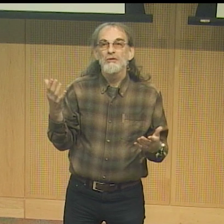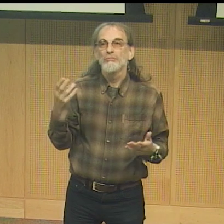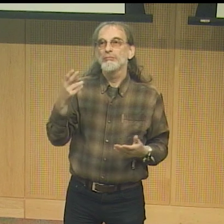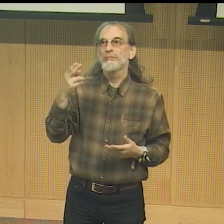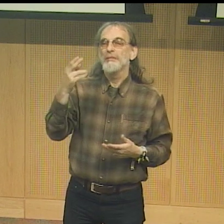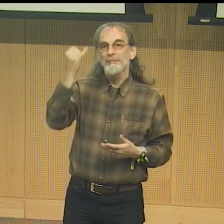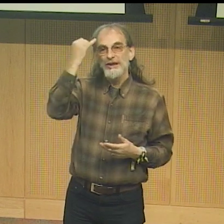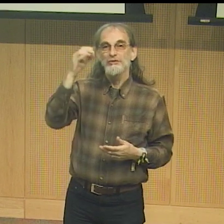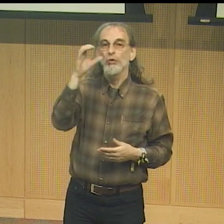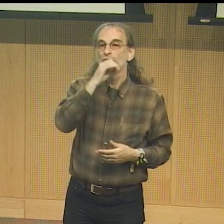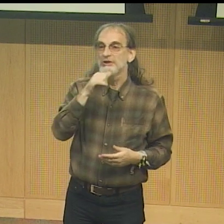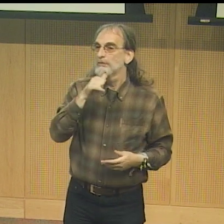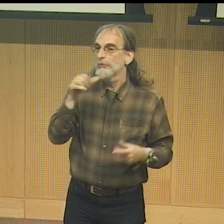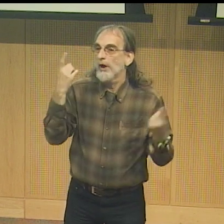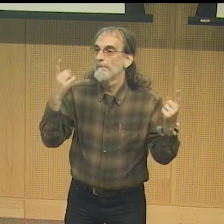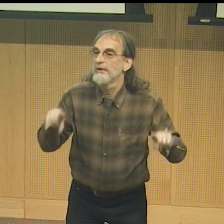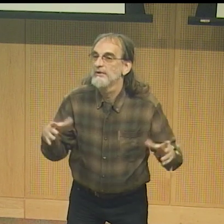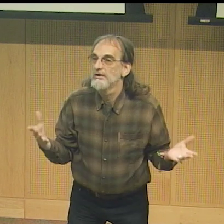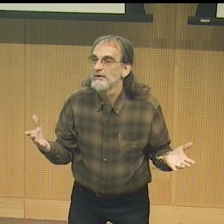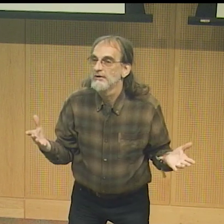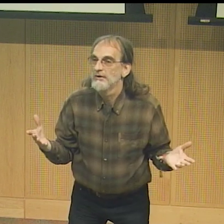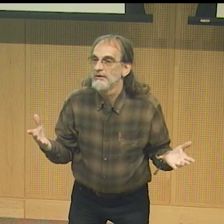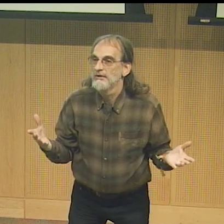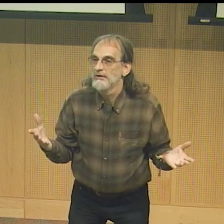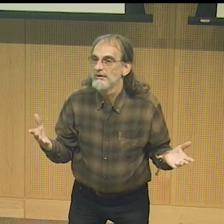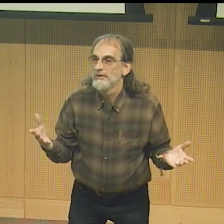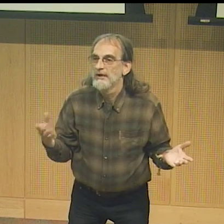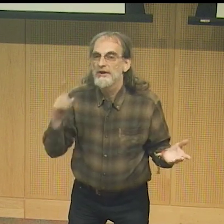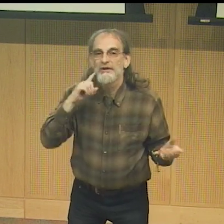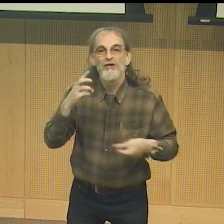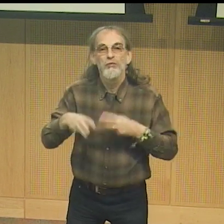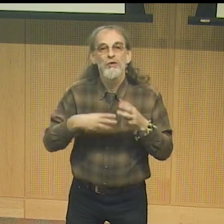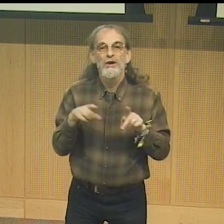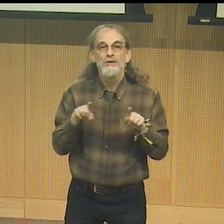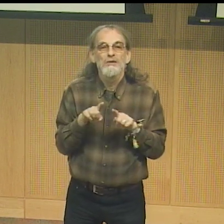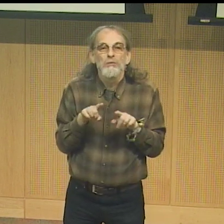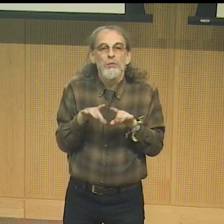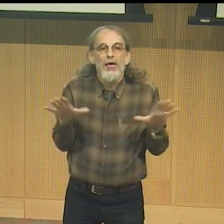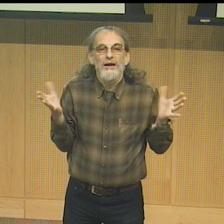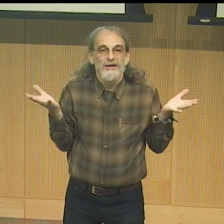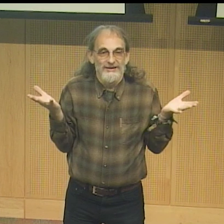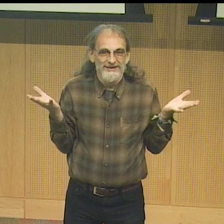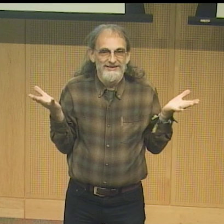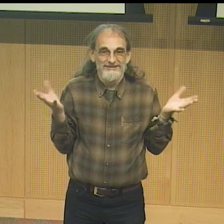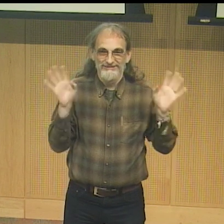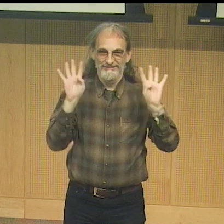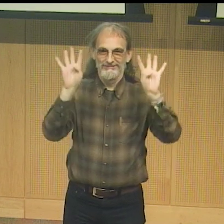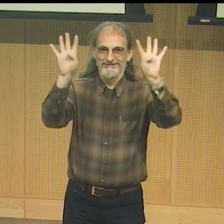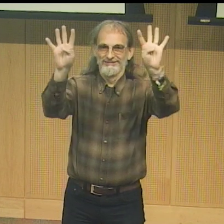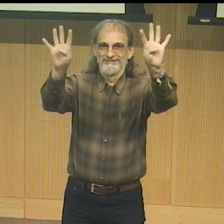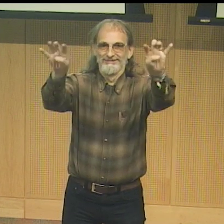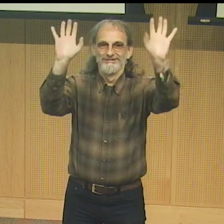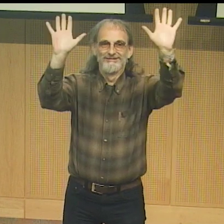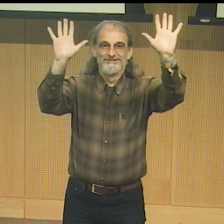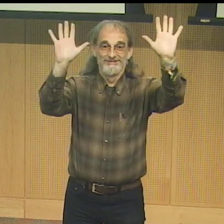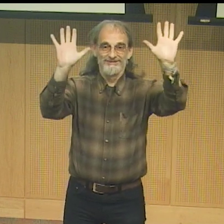If you were to say to your friends, "What would it be "like if oralism had never happened? What do you think the world would look like?"